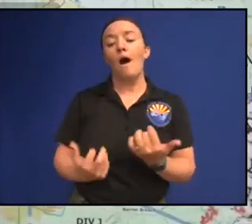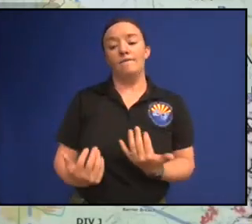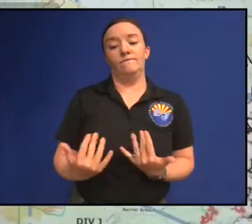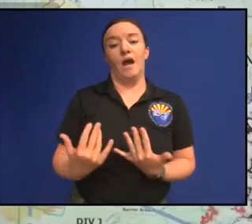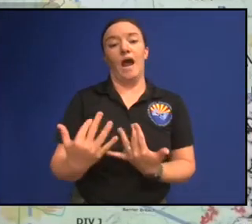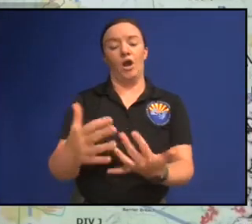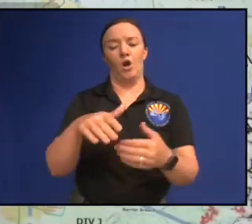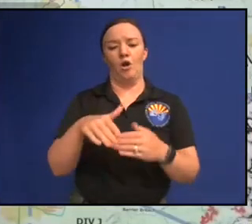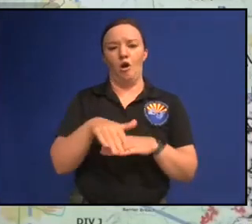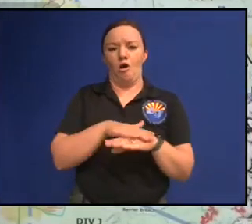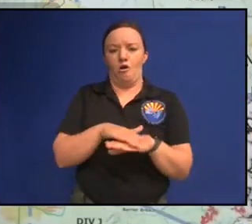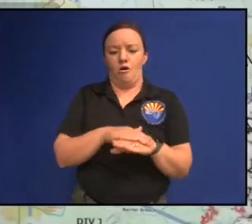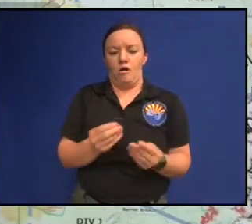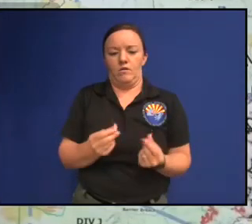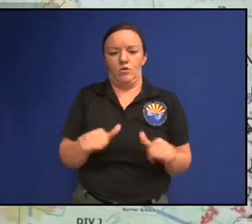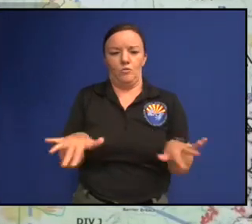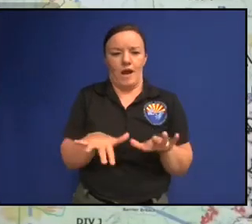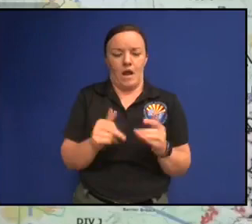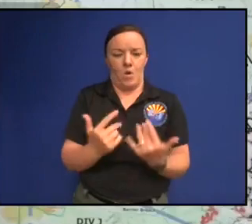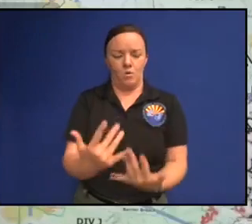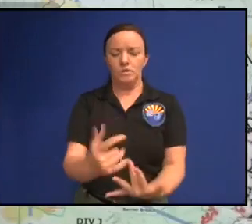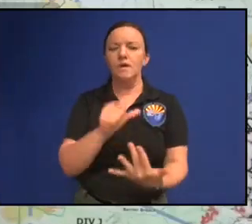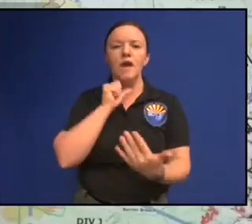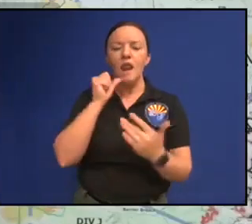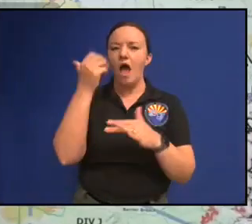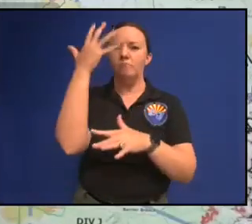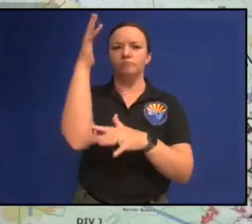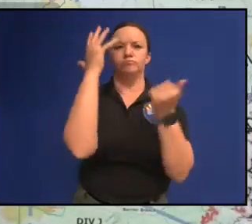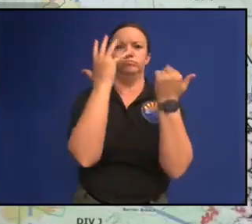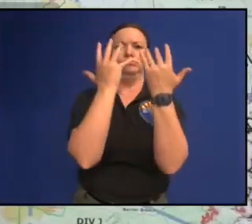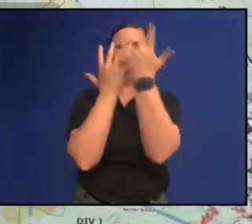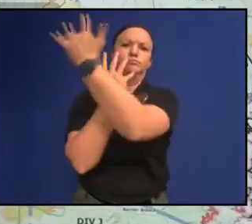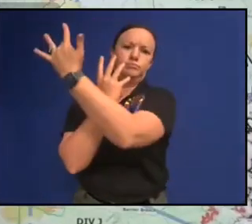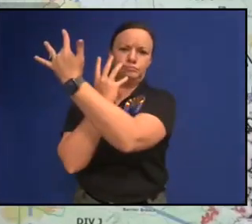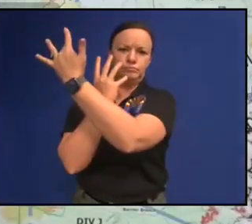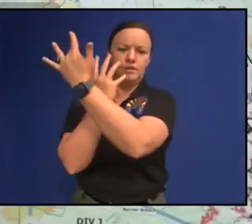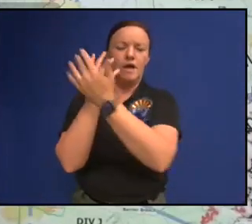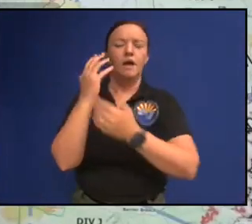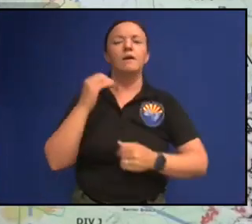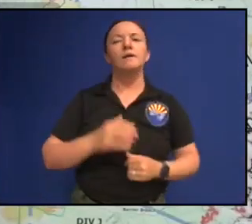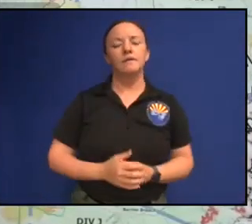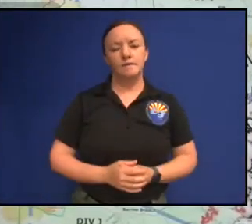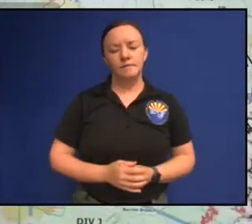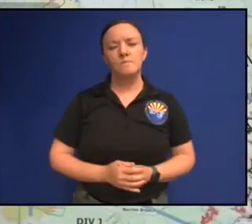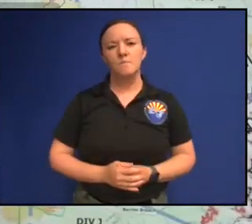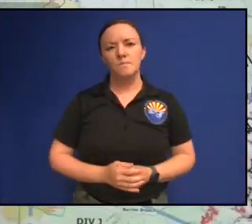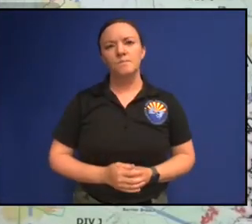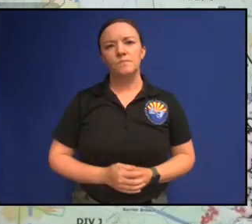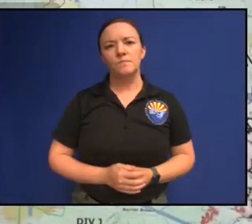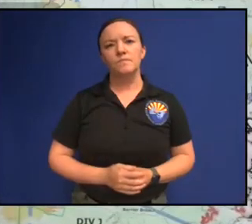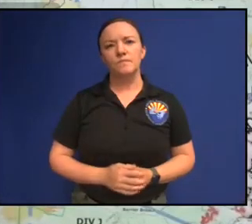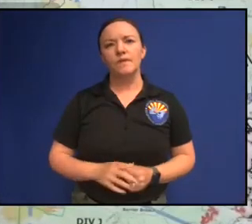THAT PROMOTES HIGH PROBABILITY OF SUCCESS. SO THE TREES BEING REMOVED ARE HAZARDOUS FUEL.